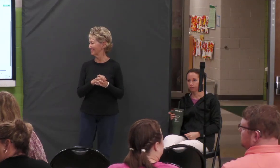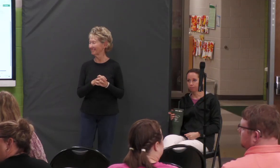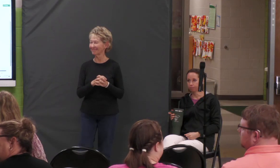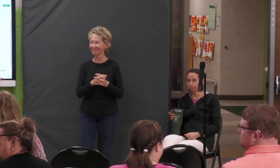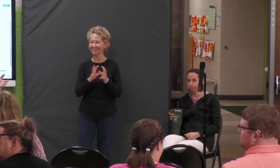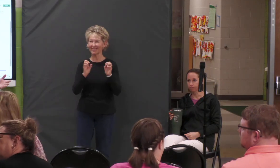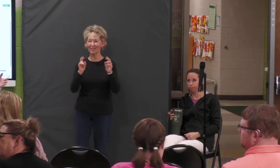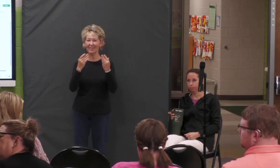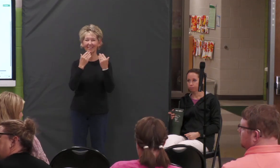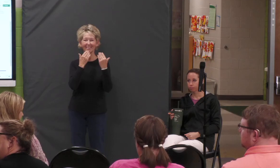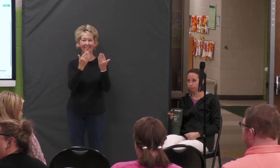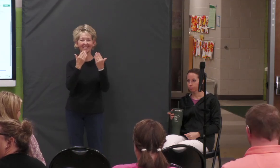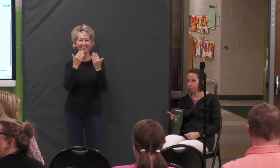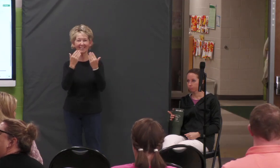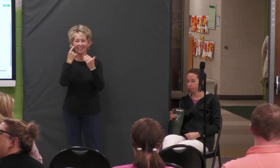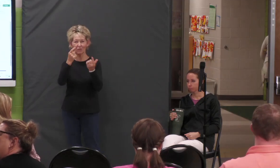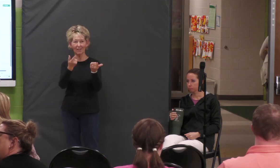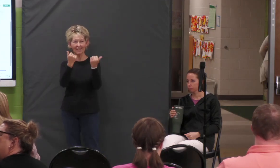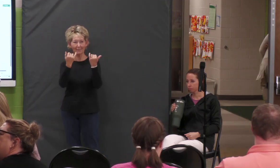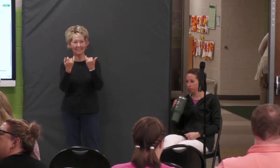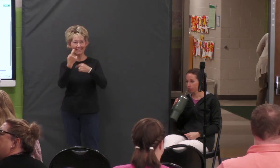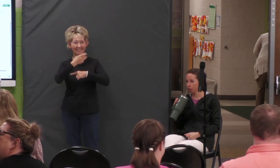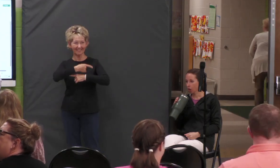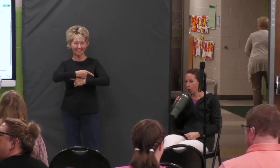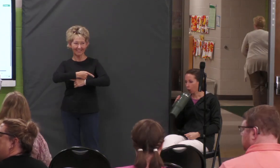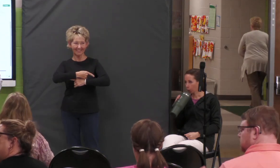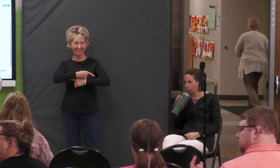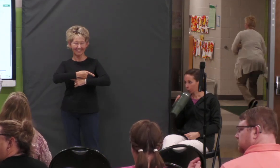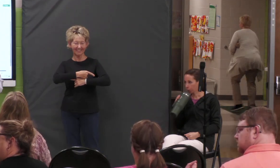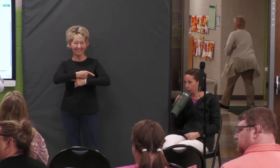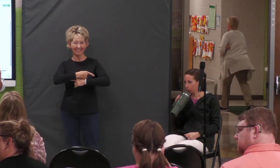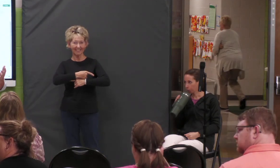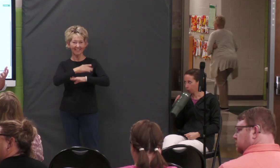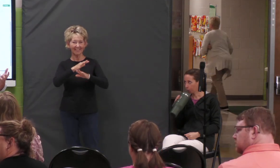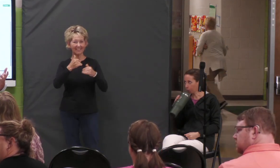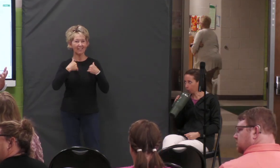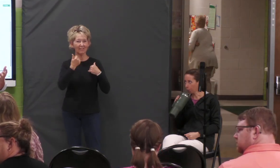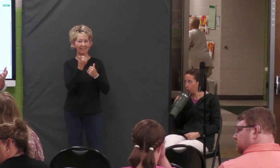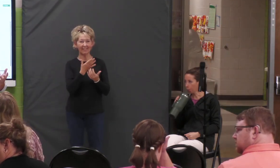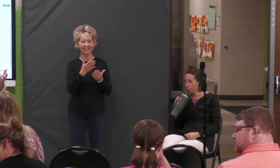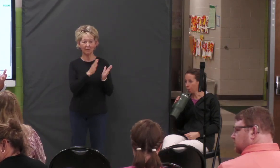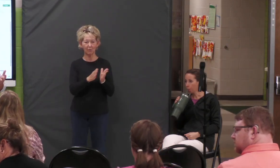Alright thank you all for for being here um I don't have anything prepared to present